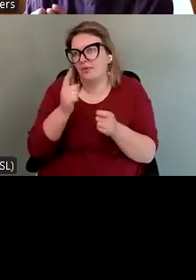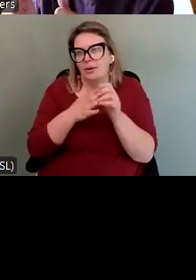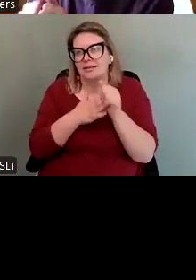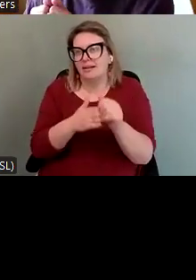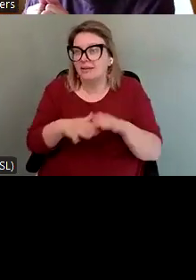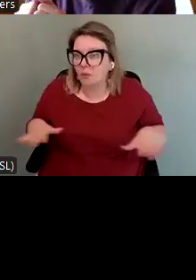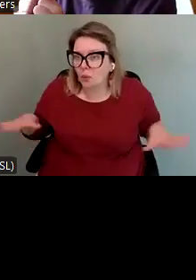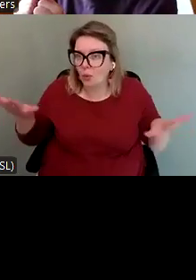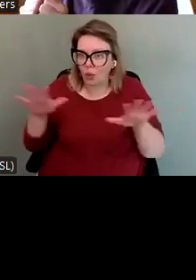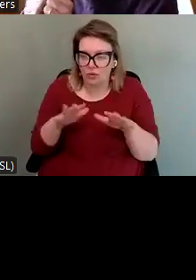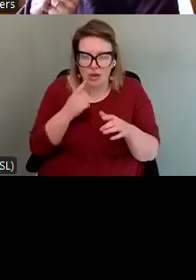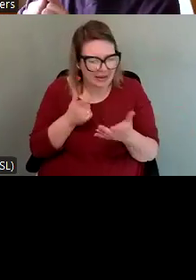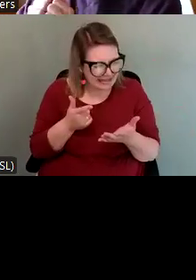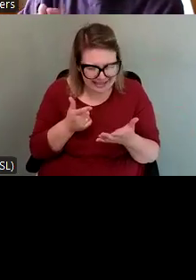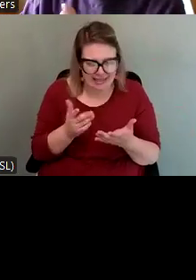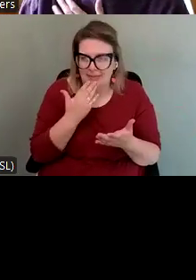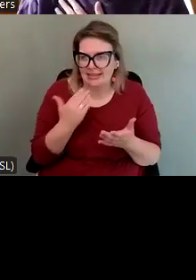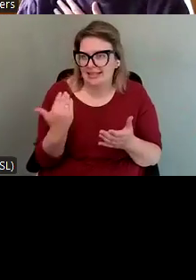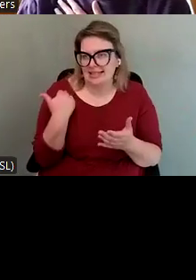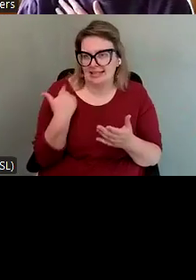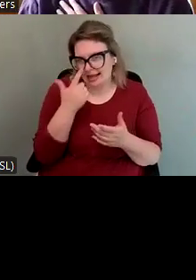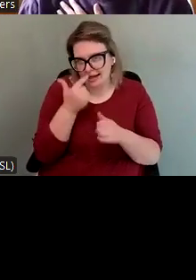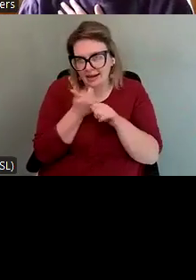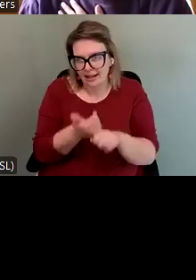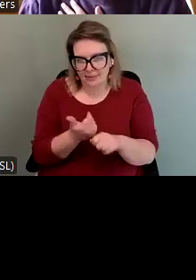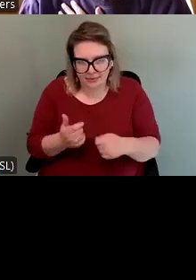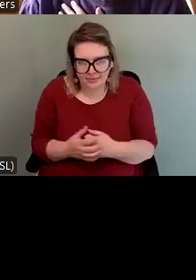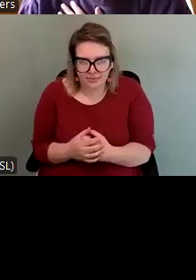Do get in touch with us if you need help with any of that.